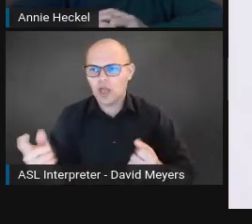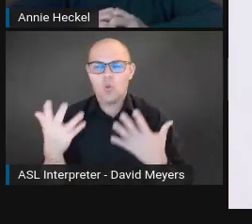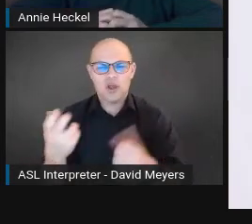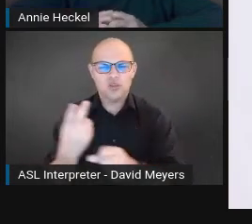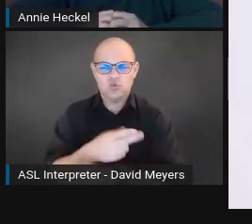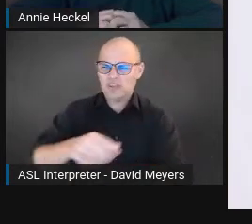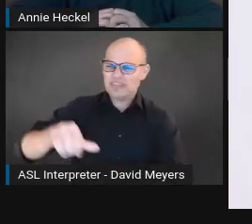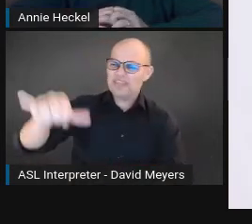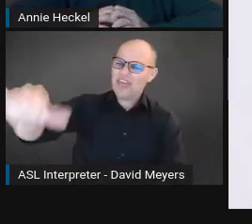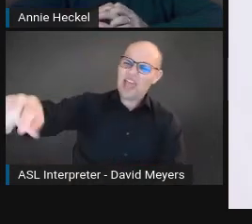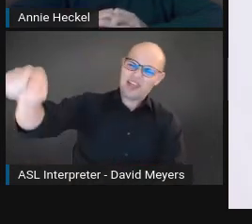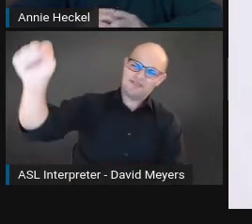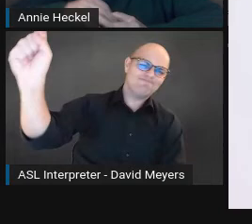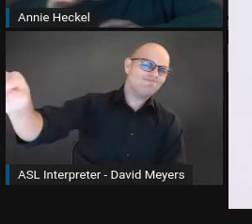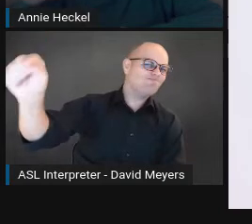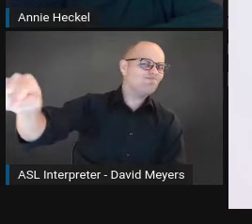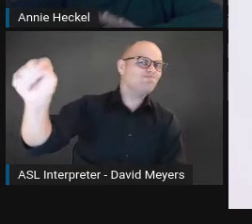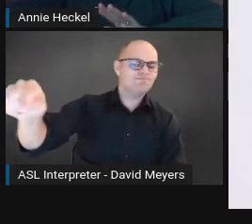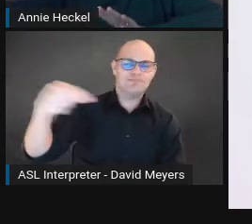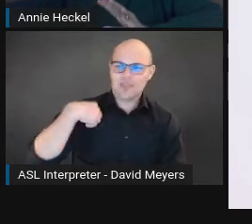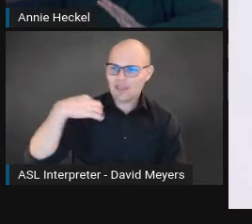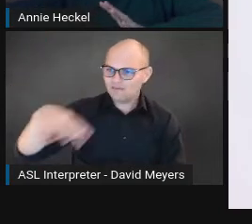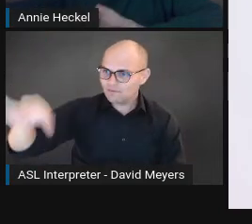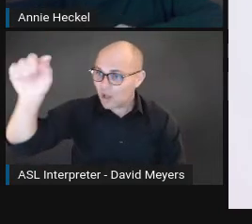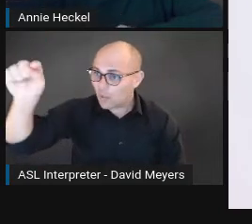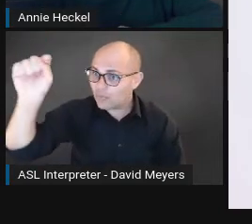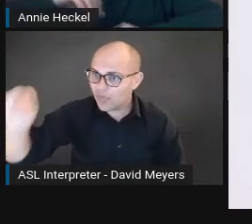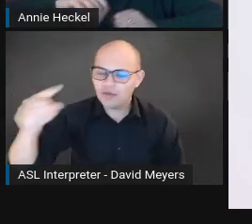that they have found somewhere from another vendor and they're like,